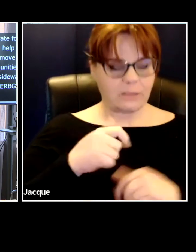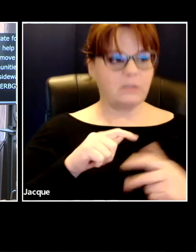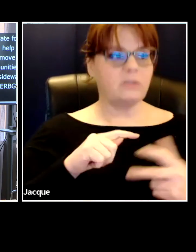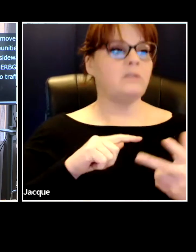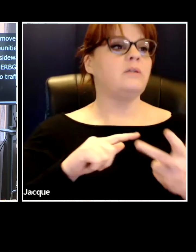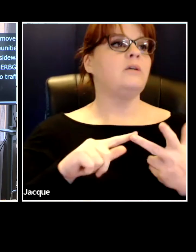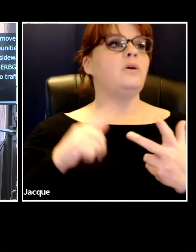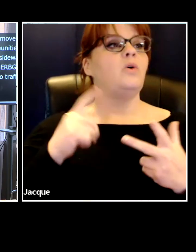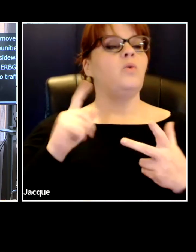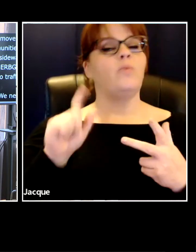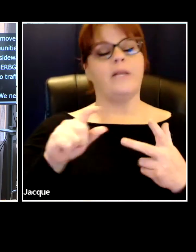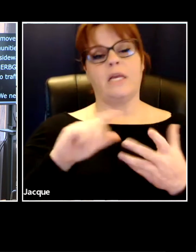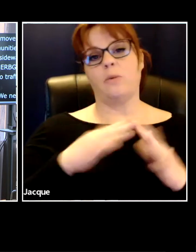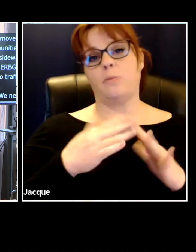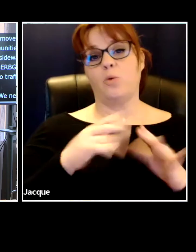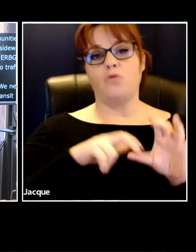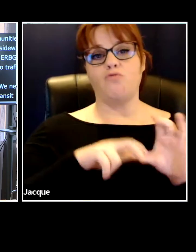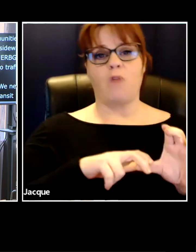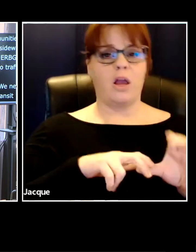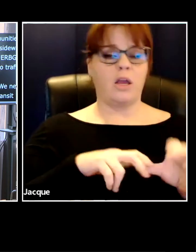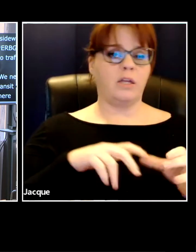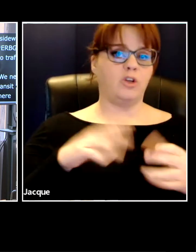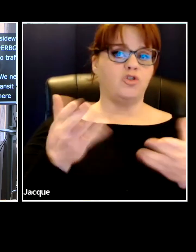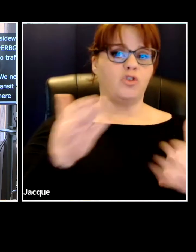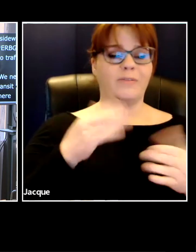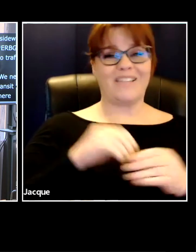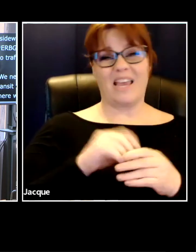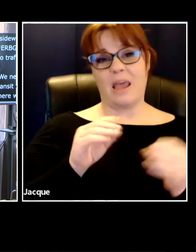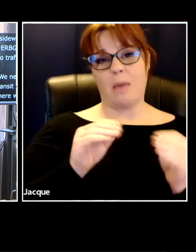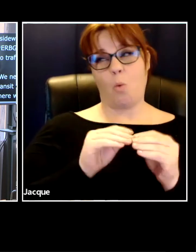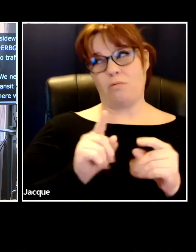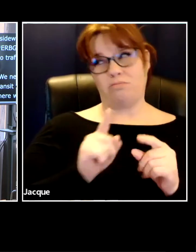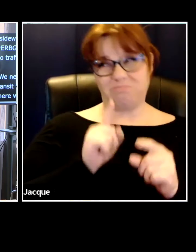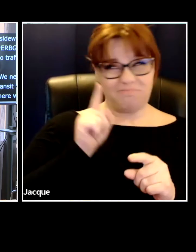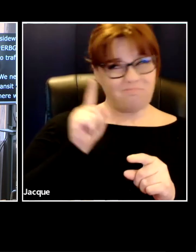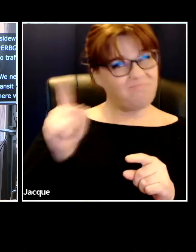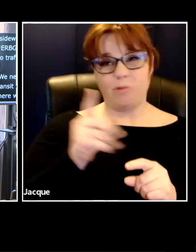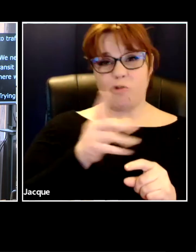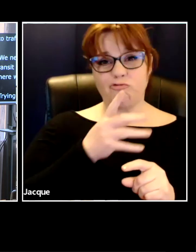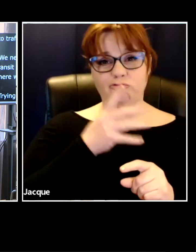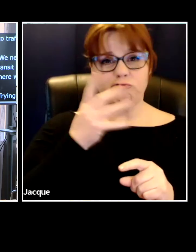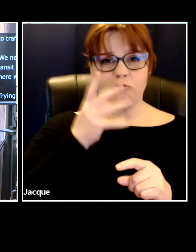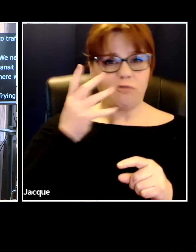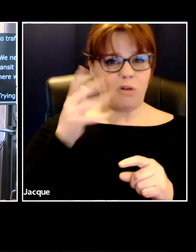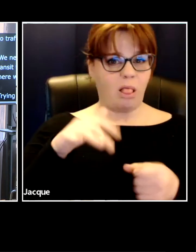ride services if we're in a more rural area. Um so trying to sort of create this new sense of